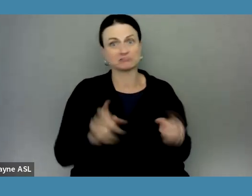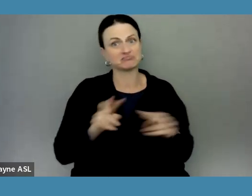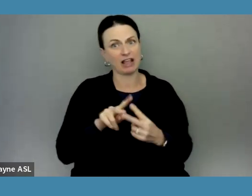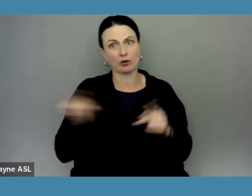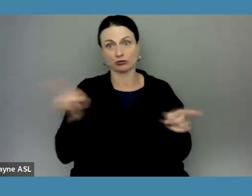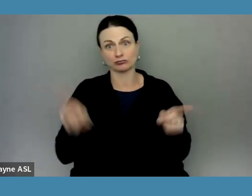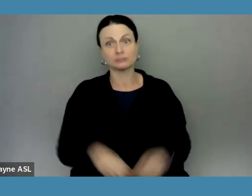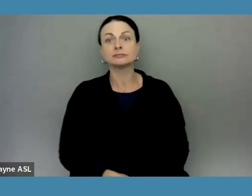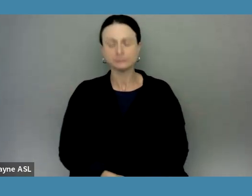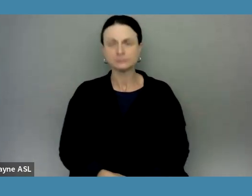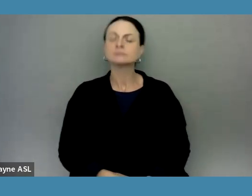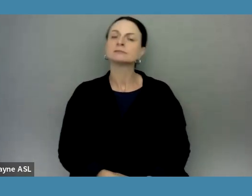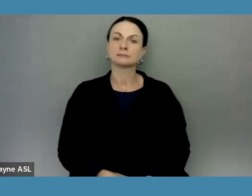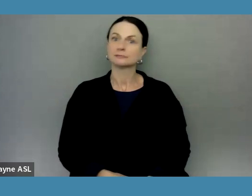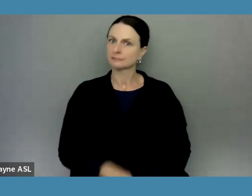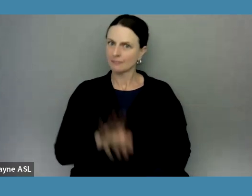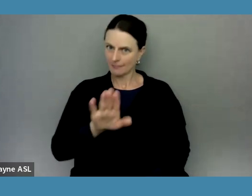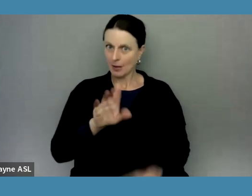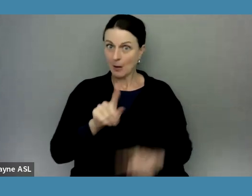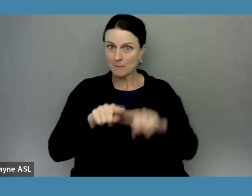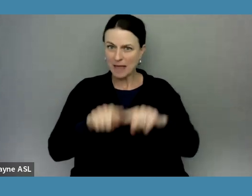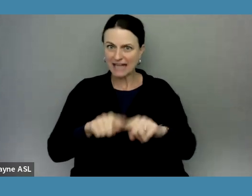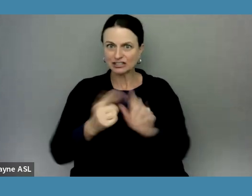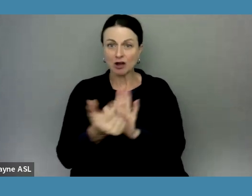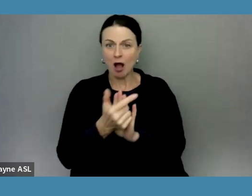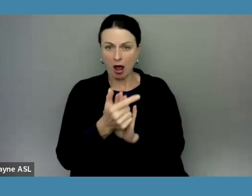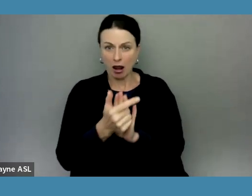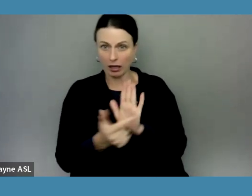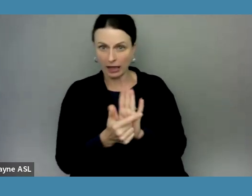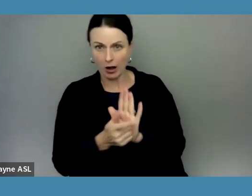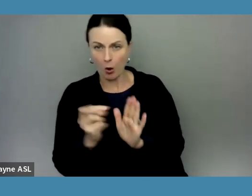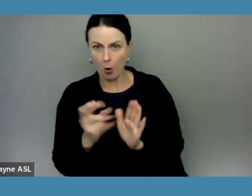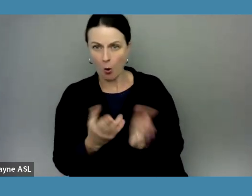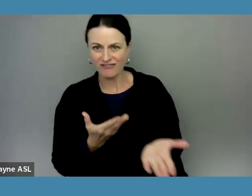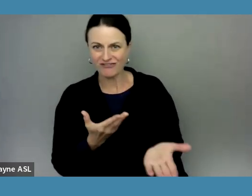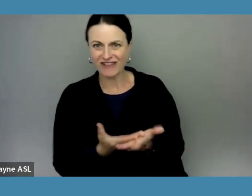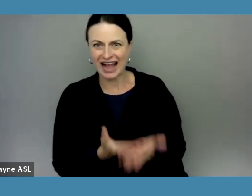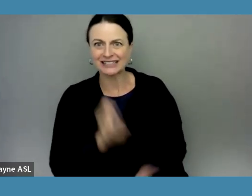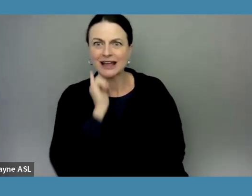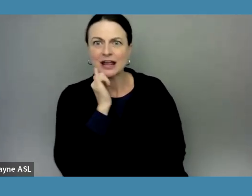Appeals must be based on legal or factual errors in the final order